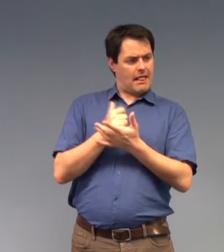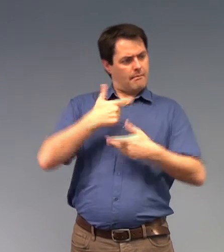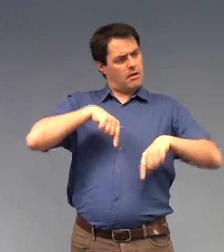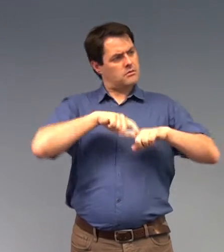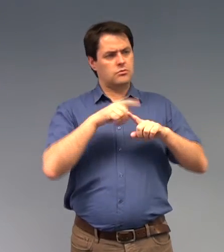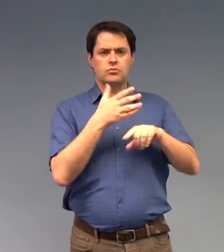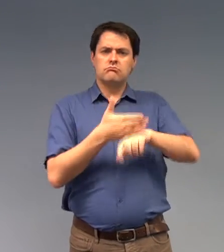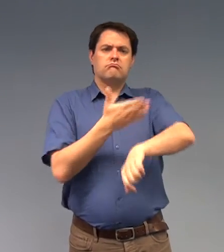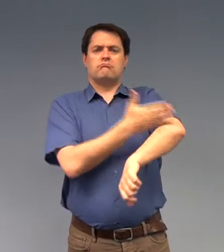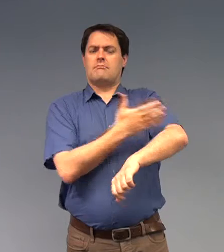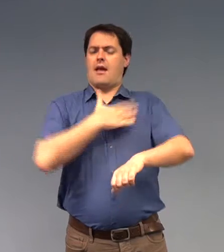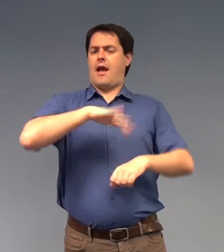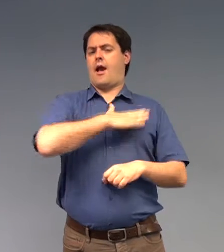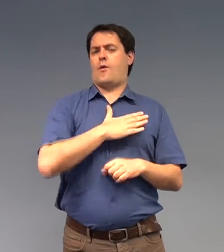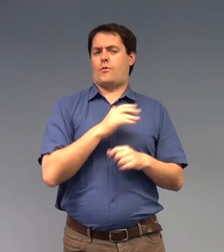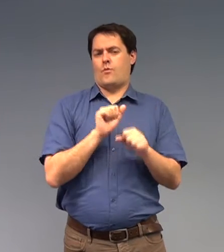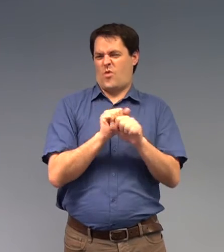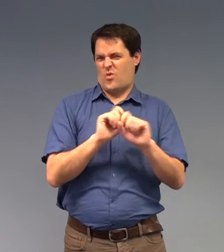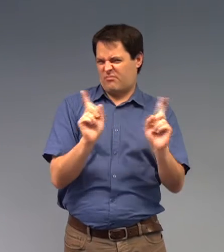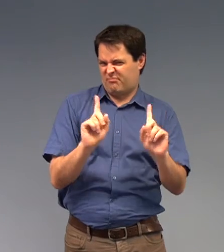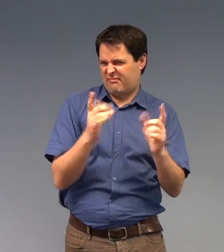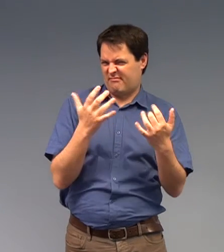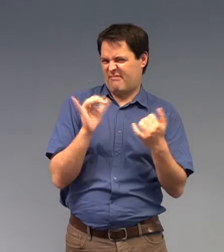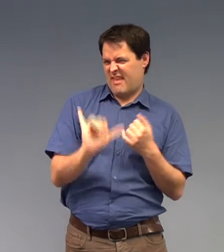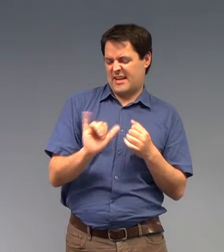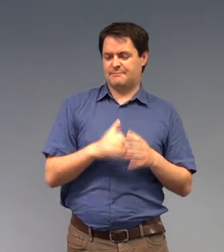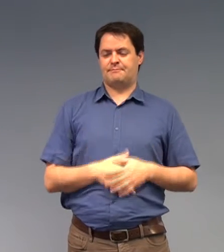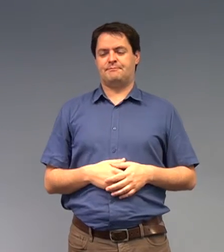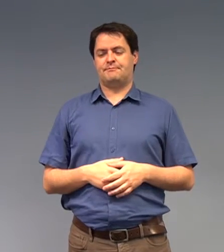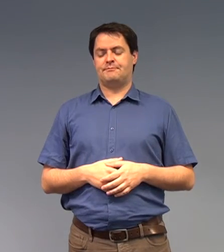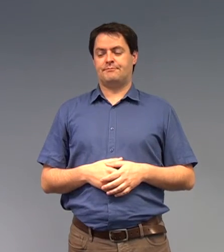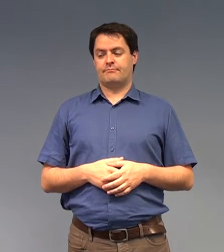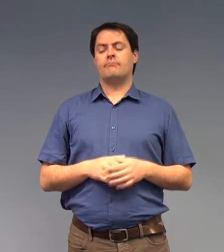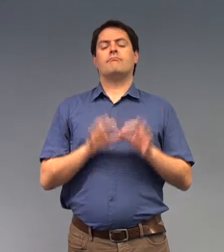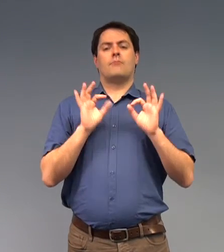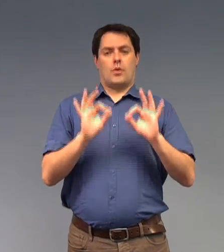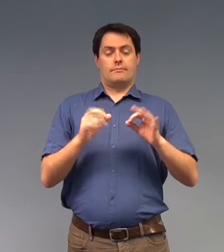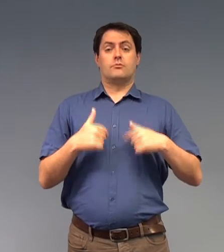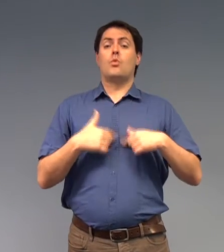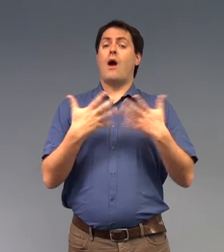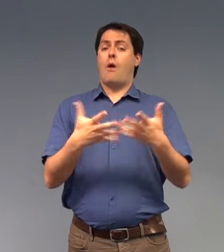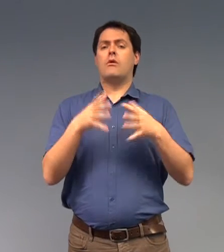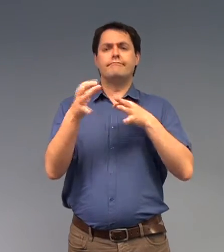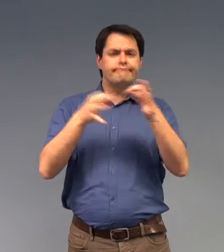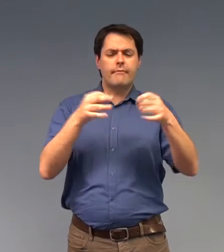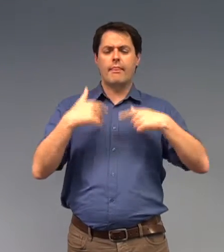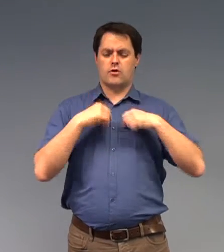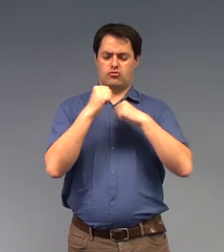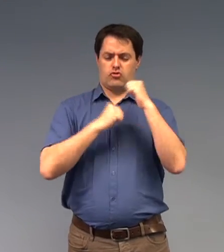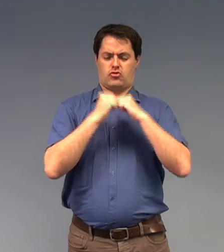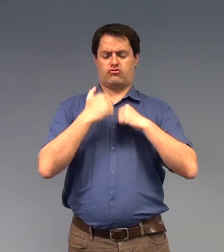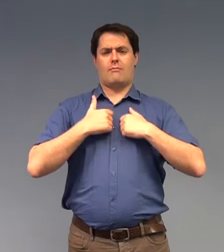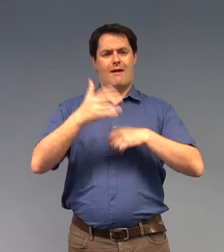Specifically, how the work that they do can help us to improve what we do.